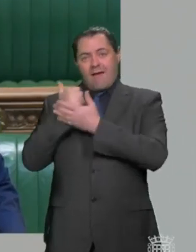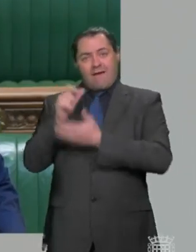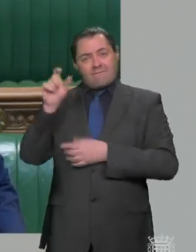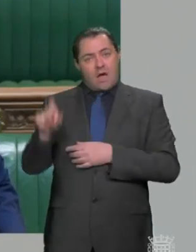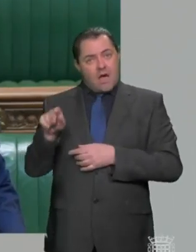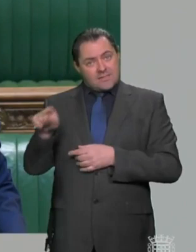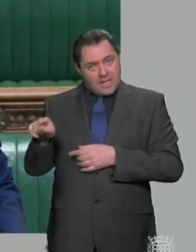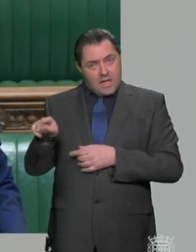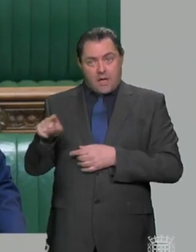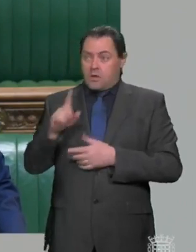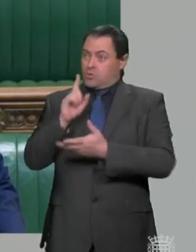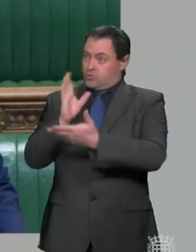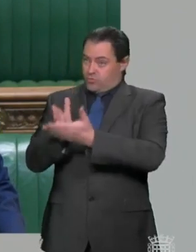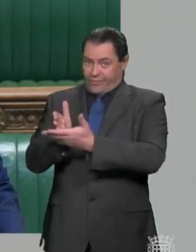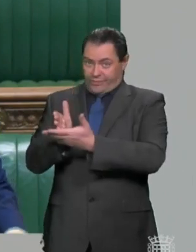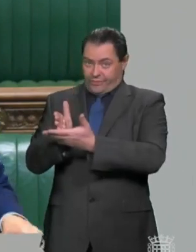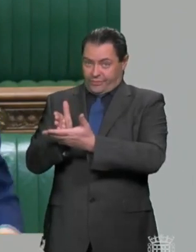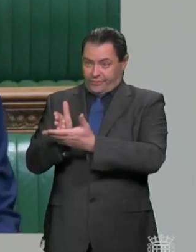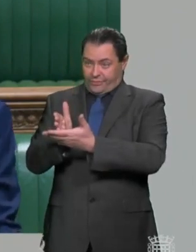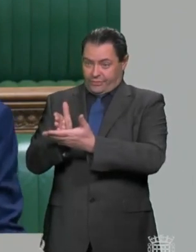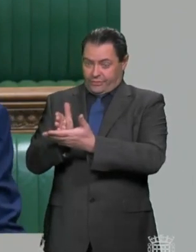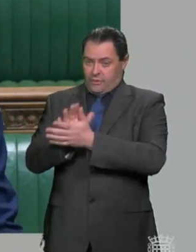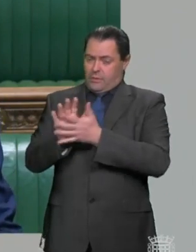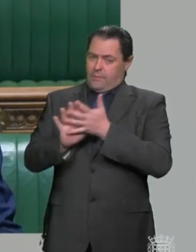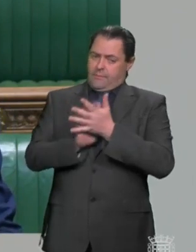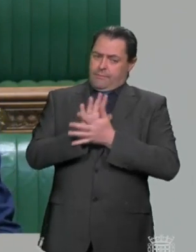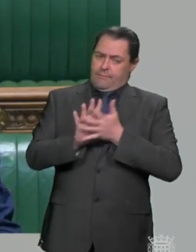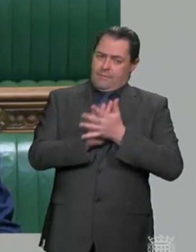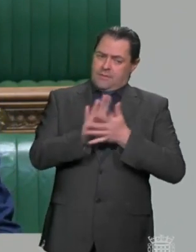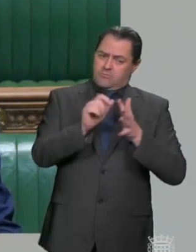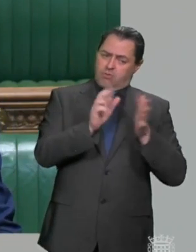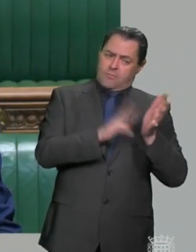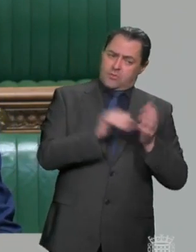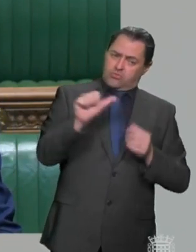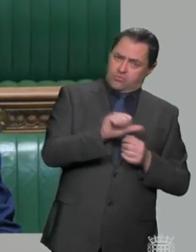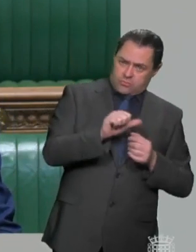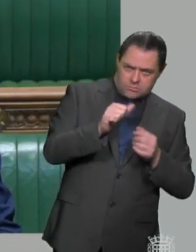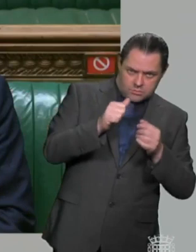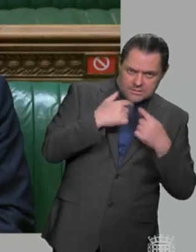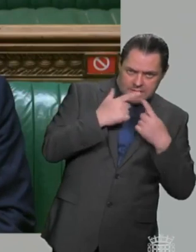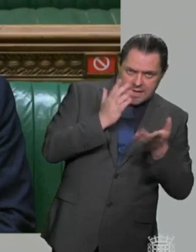is telling the truth, in which case the Prime Minister should answer the allegations, or the